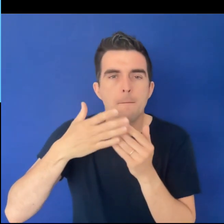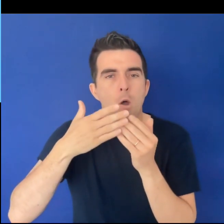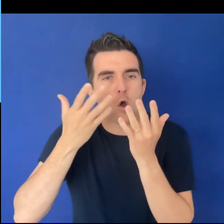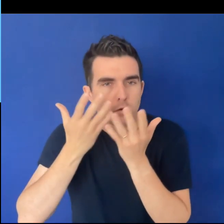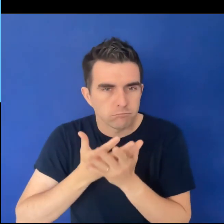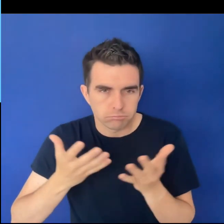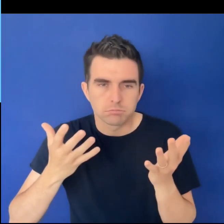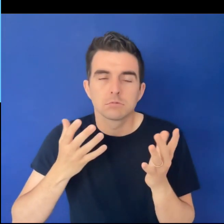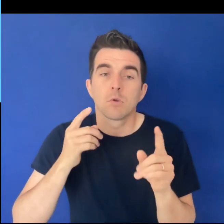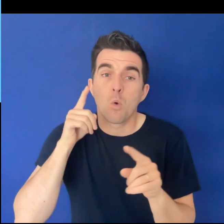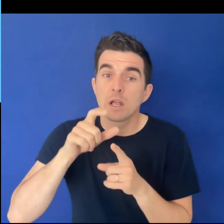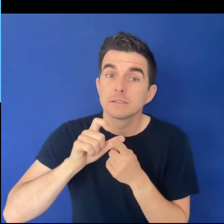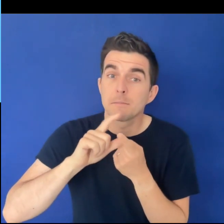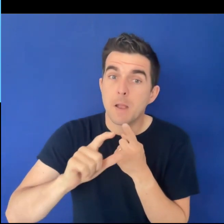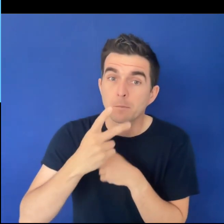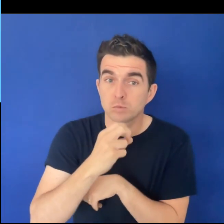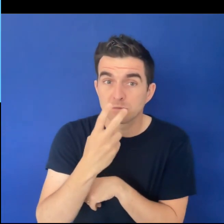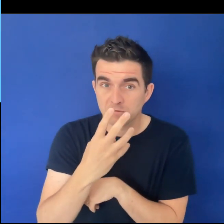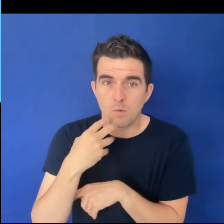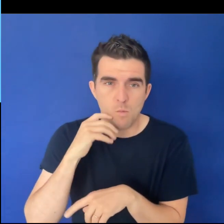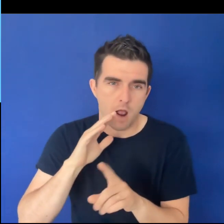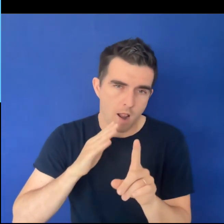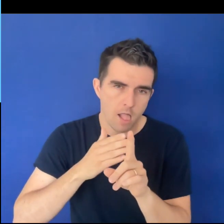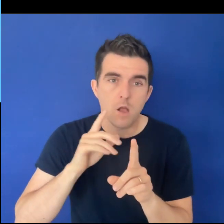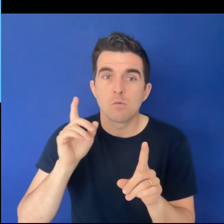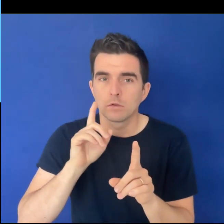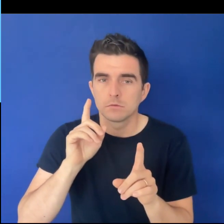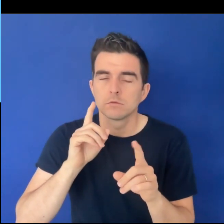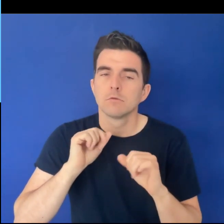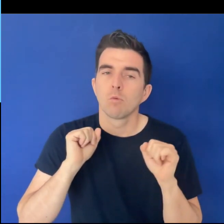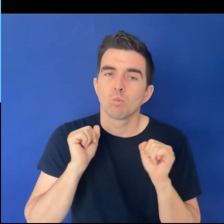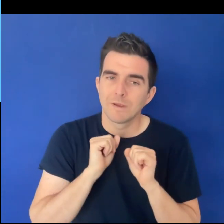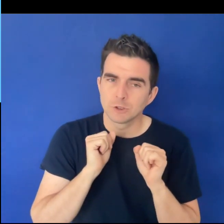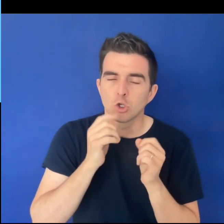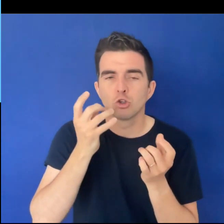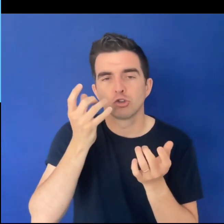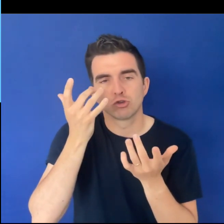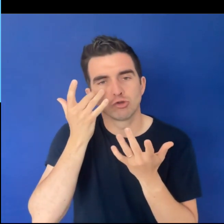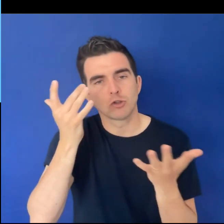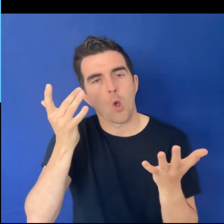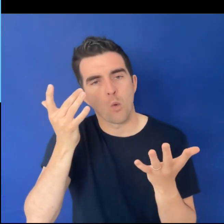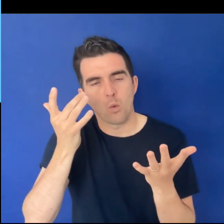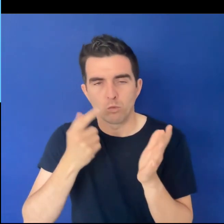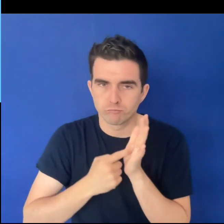In December 2024, I’m going to attempt to publish the Access-Ability Winter Showcase.